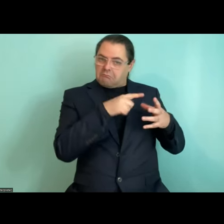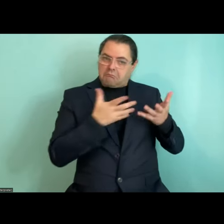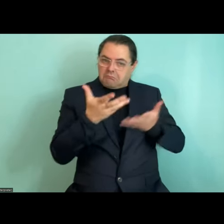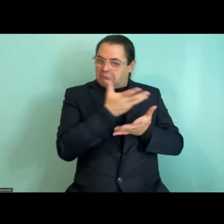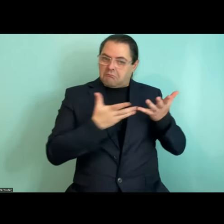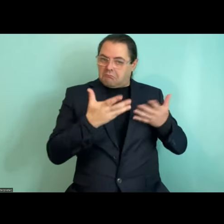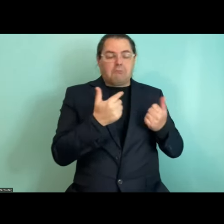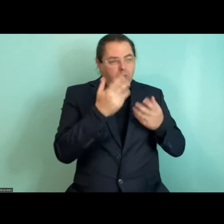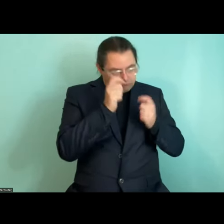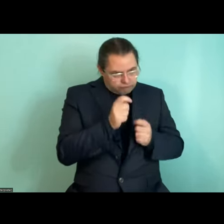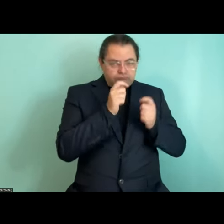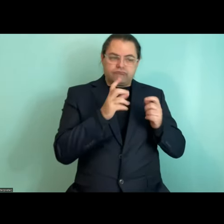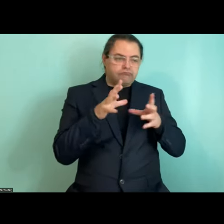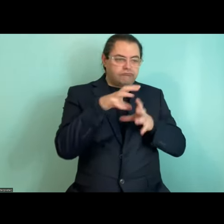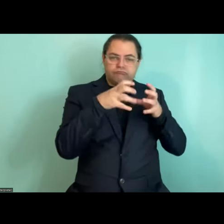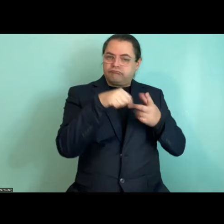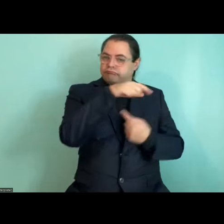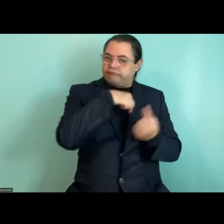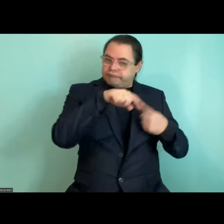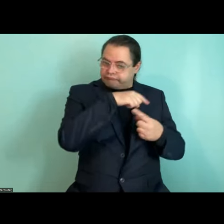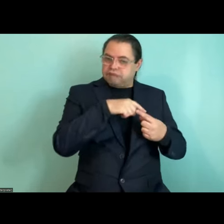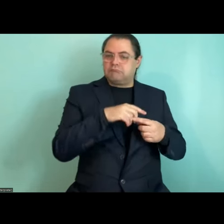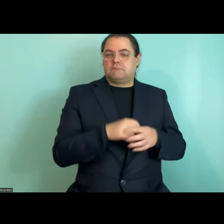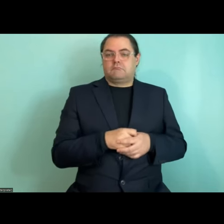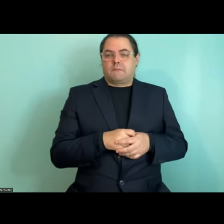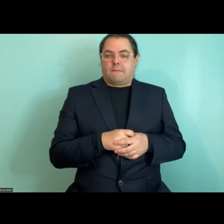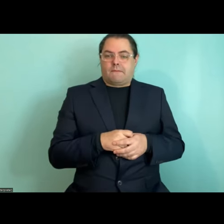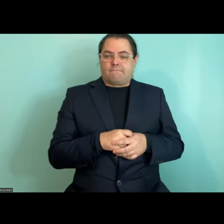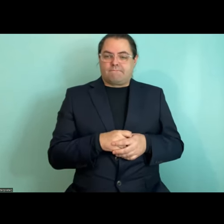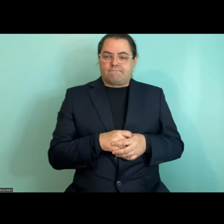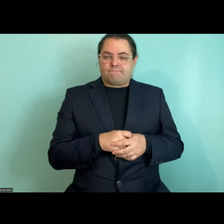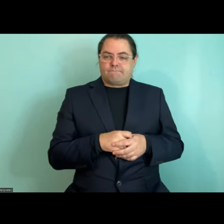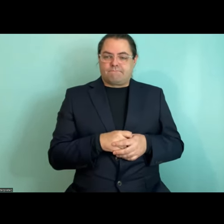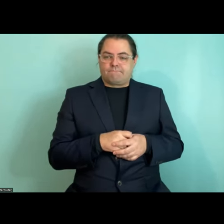kt on bushy who said it. 10:08:38 All my hog or Patty see bigger, more